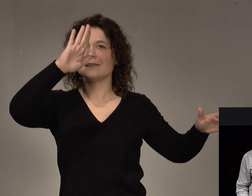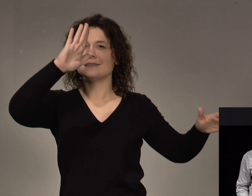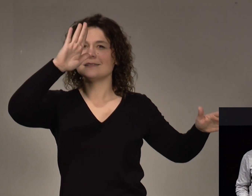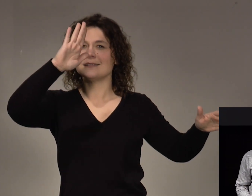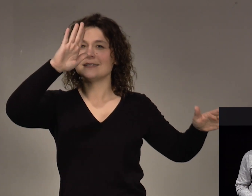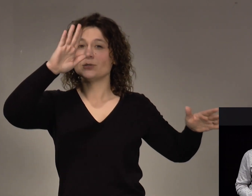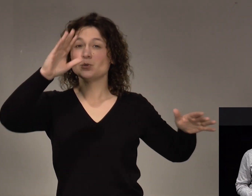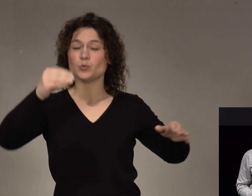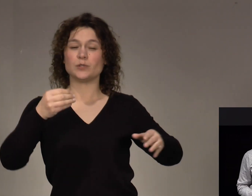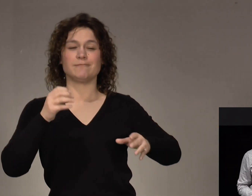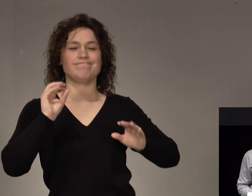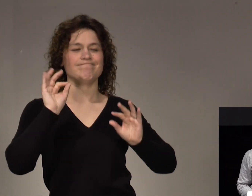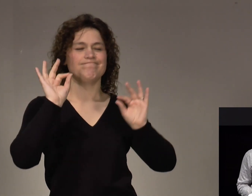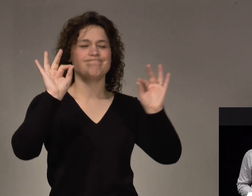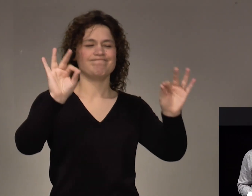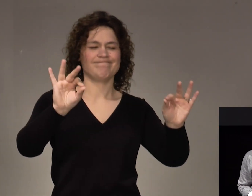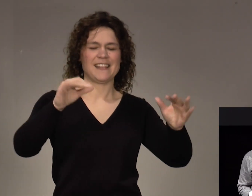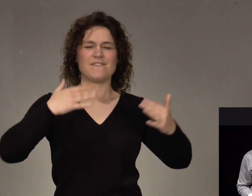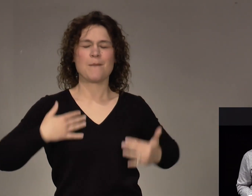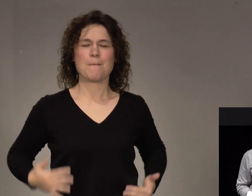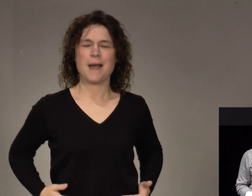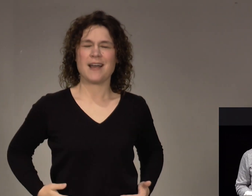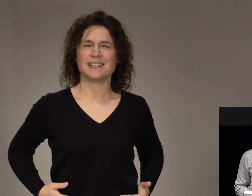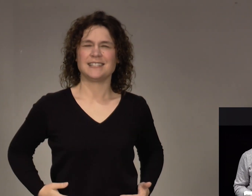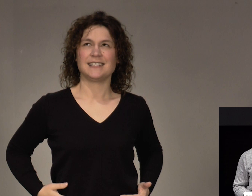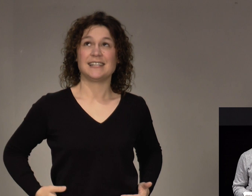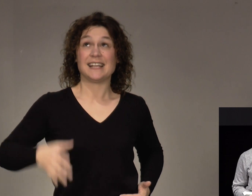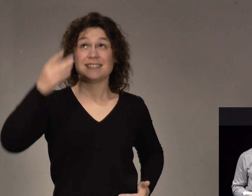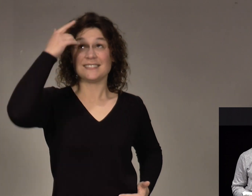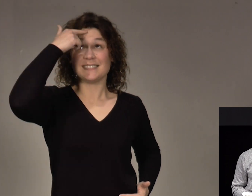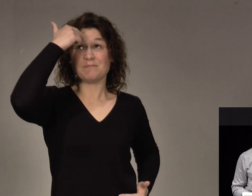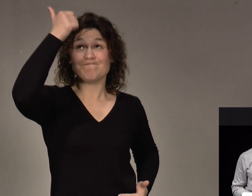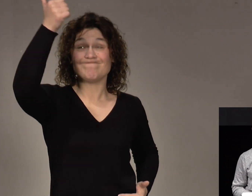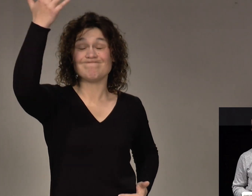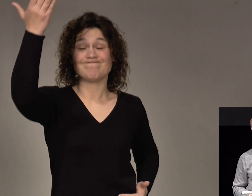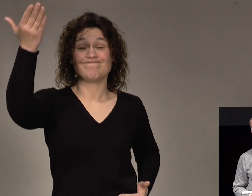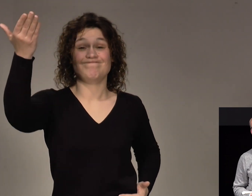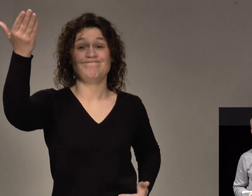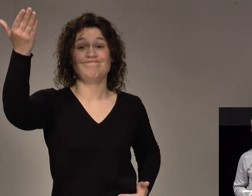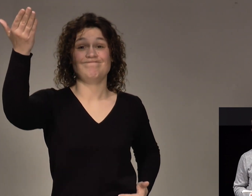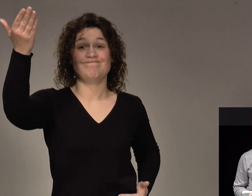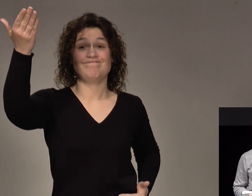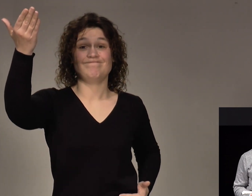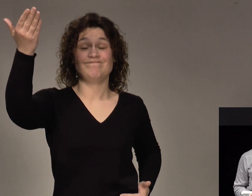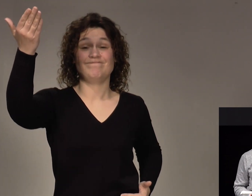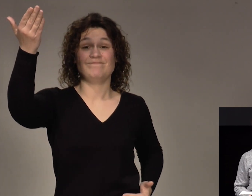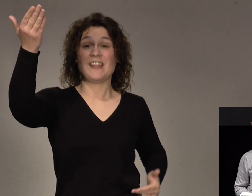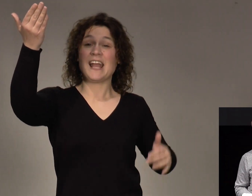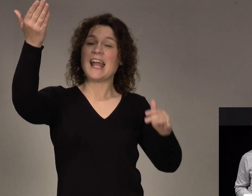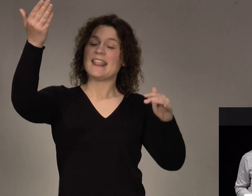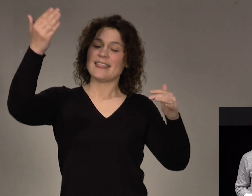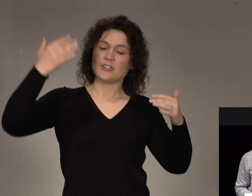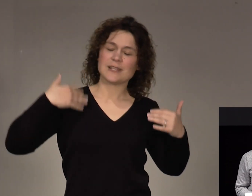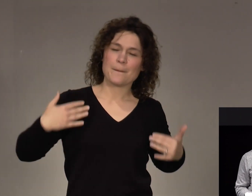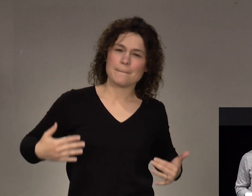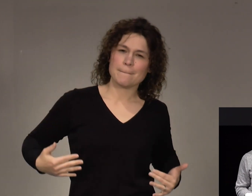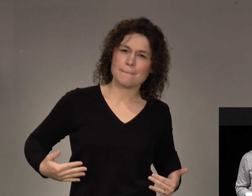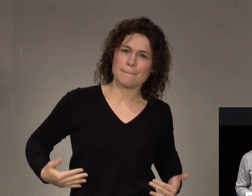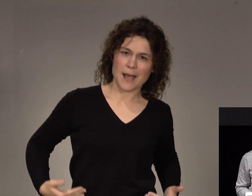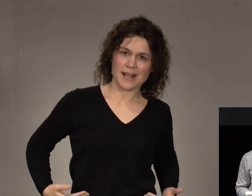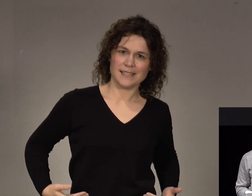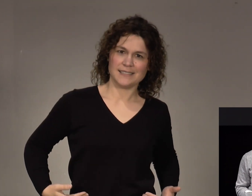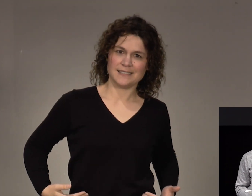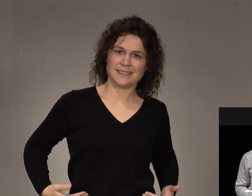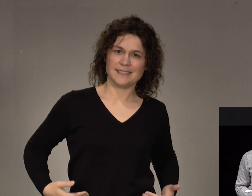body as He has chosen. So you see, there's a there's a body that you plant in the